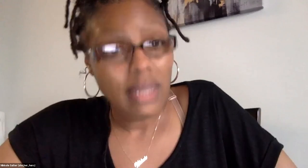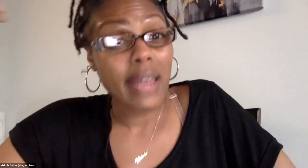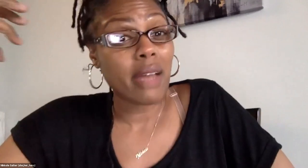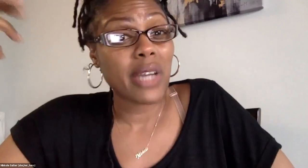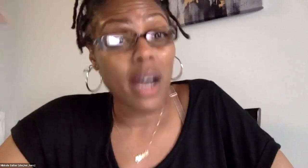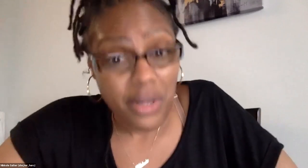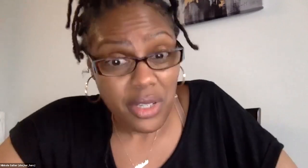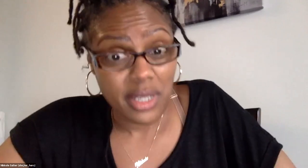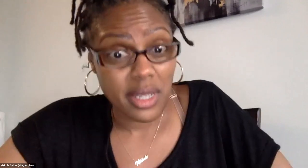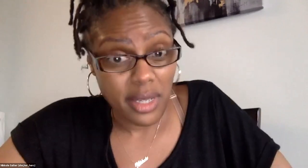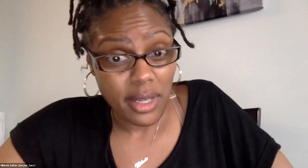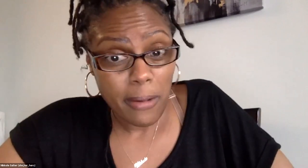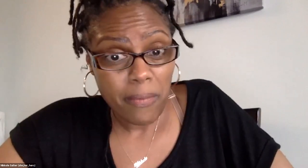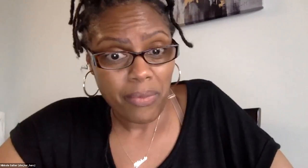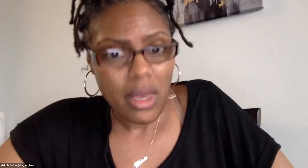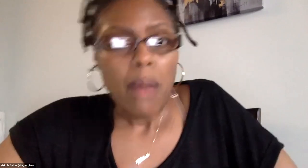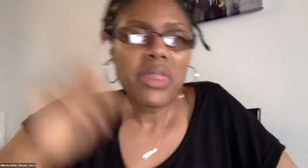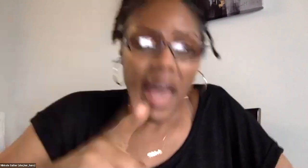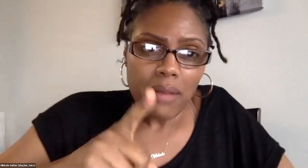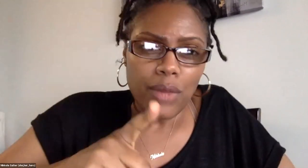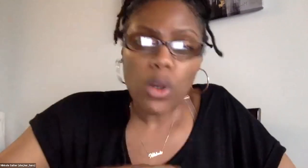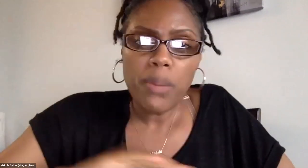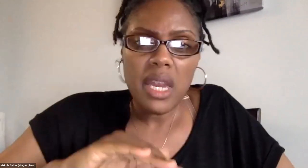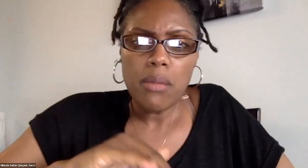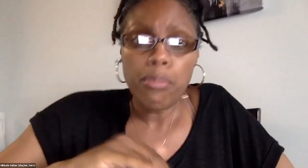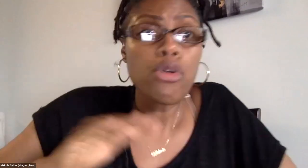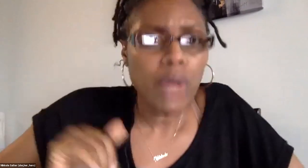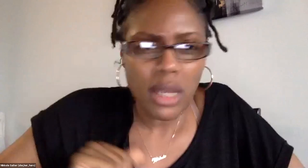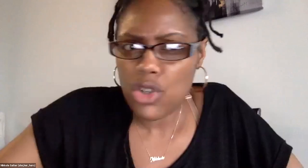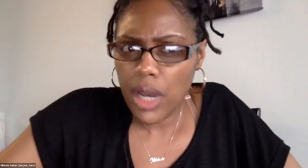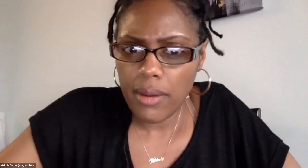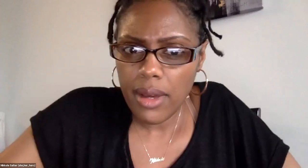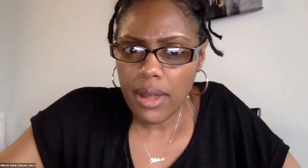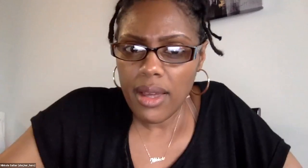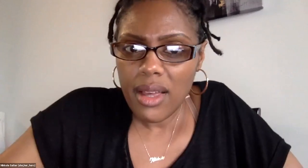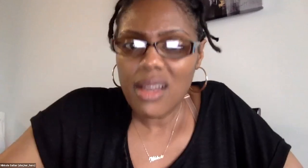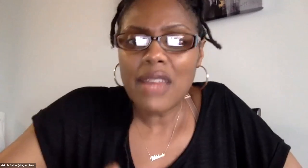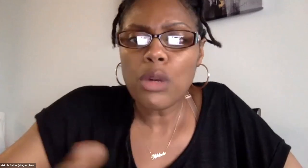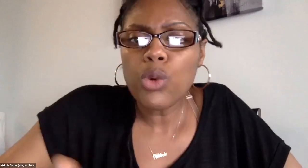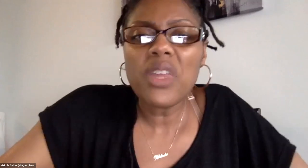like every other citizen. But that would be pruning the tree, 'cause at the root,